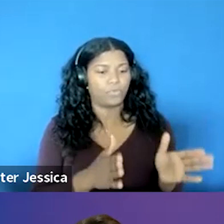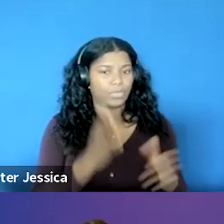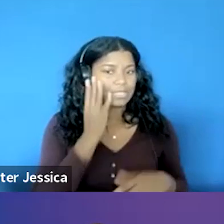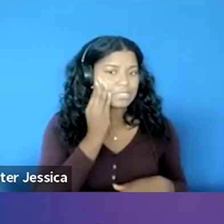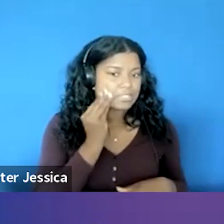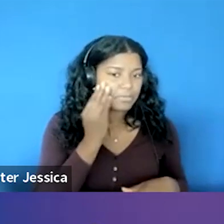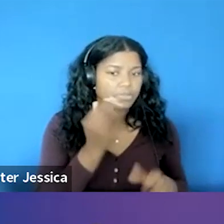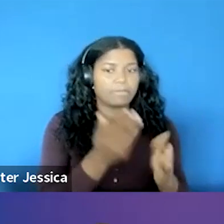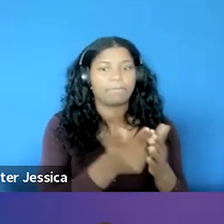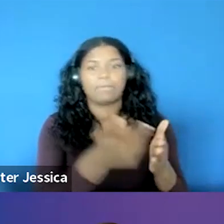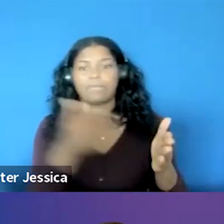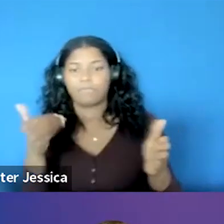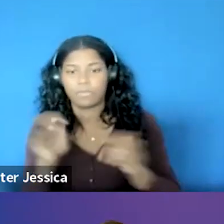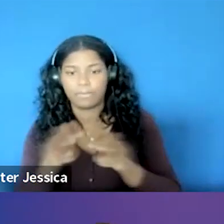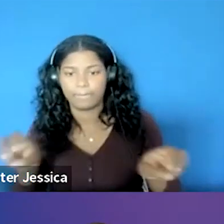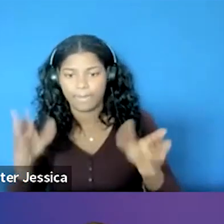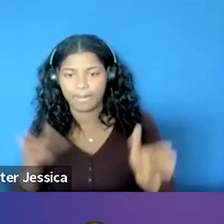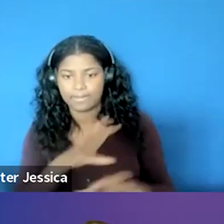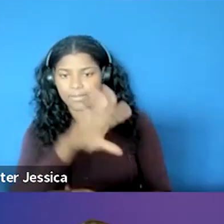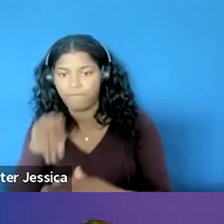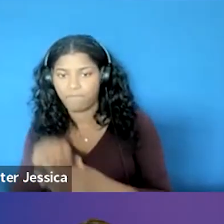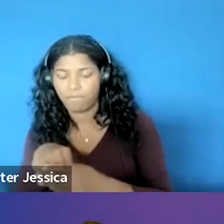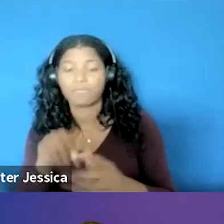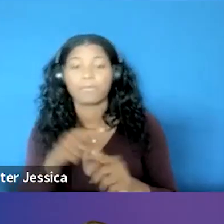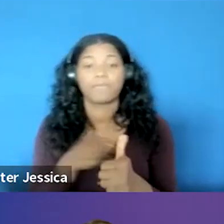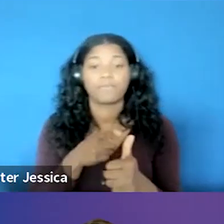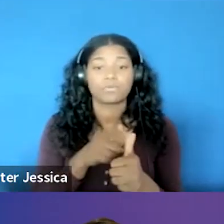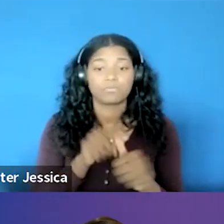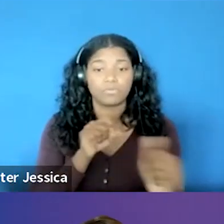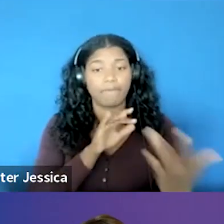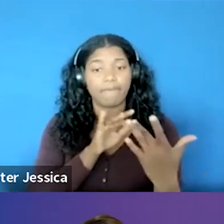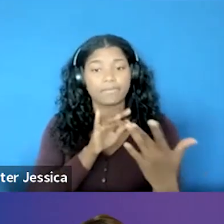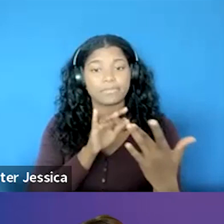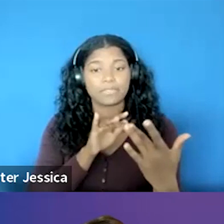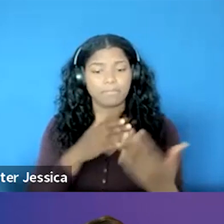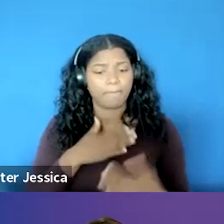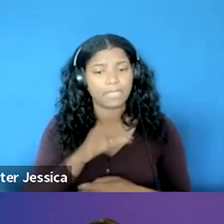Right, so the first thing is you can reach out to us and say here's my CV and I'd really like to be a reviewer.